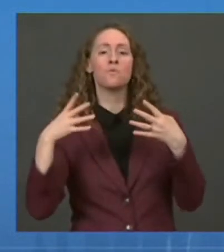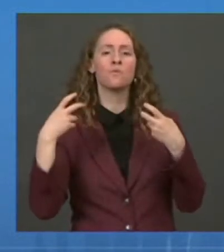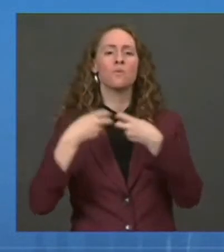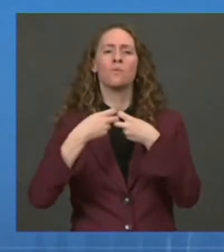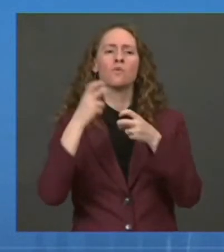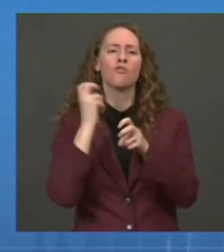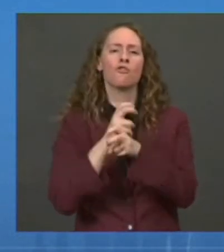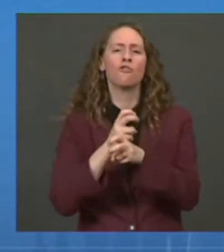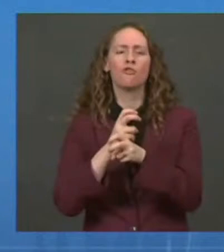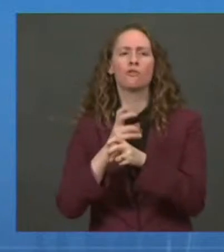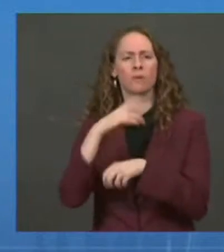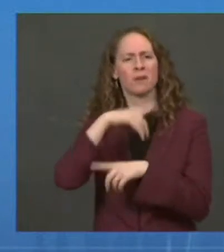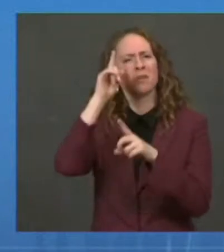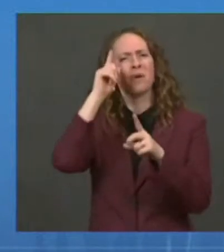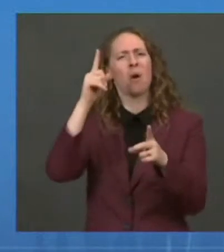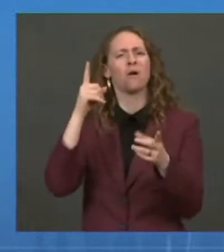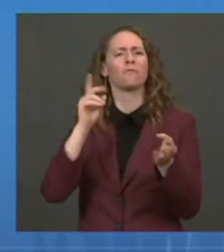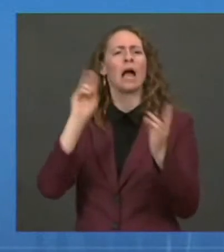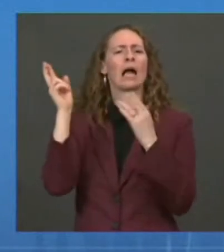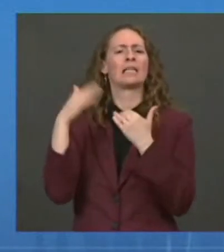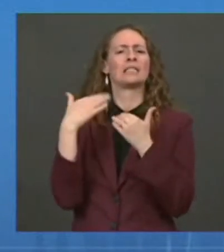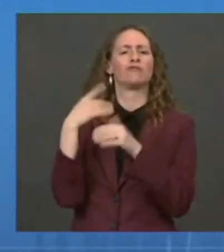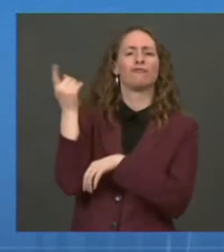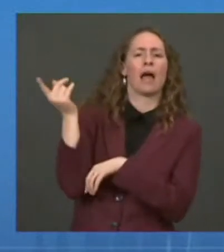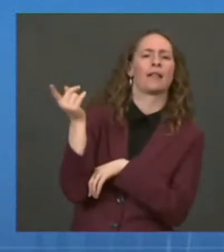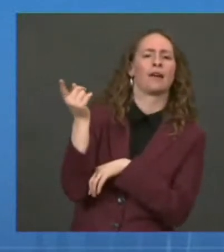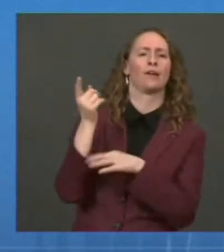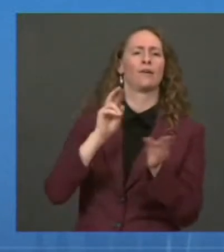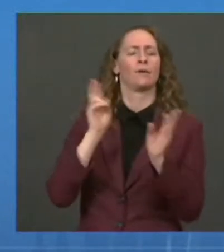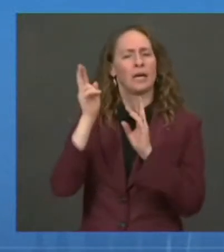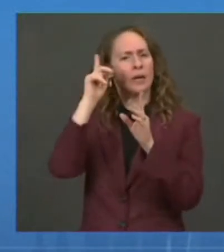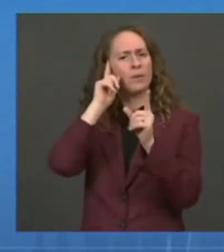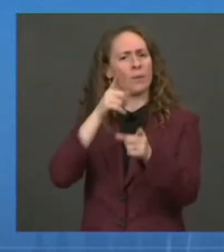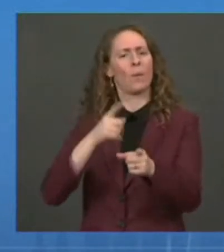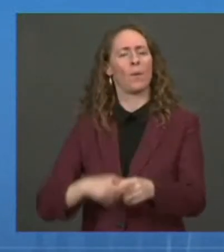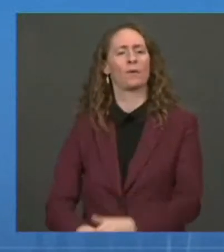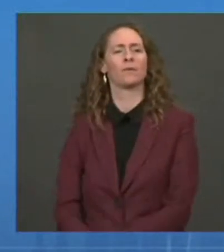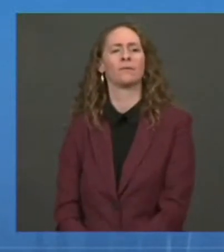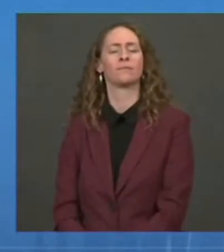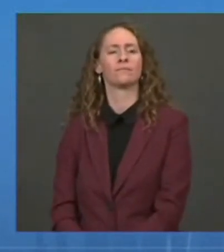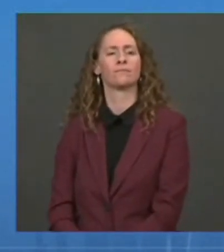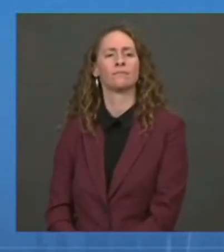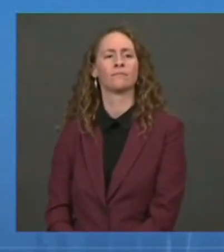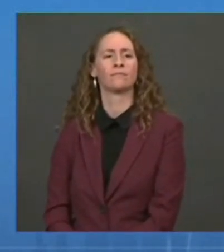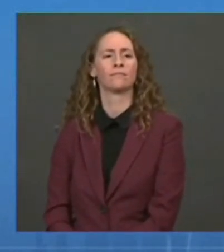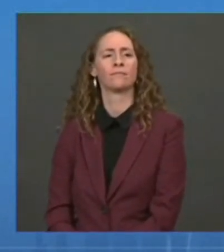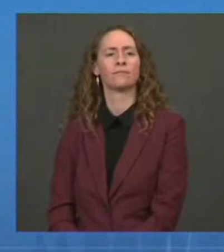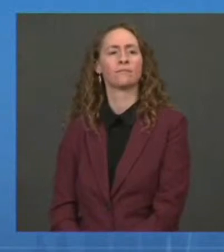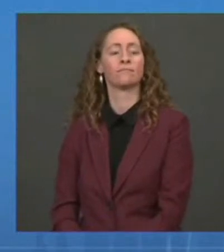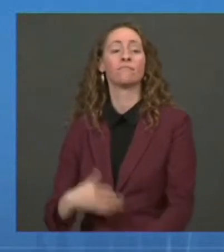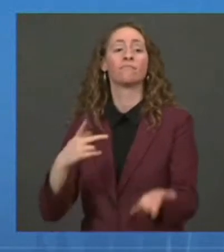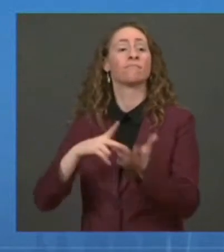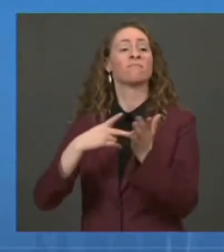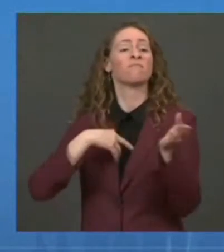ARE WORKING TO MEET AMERICANS RIGHT WHERE THEY ARE EASY ACCESS TO GET THEM. TO DO THAT WE'VE CREATED A